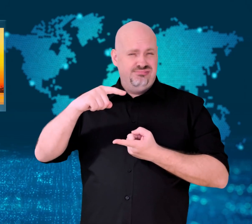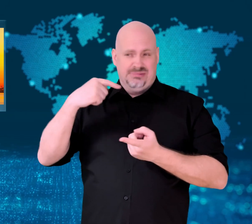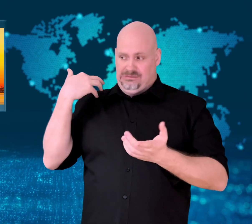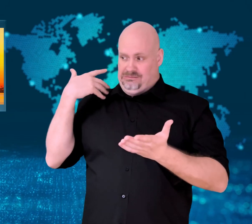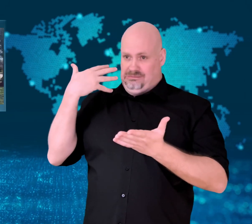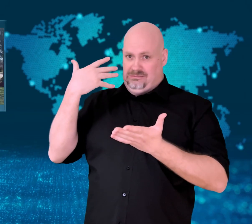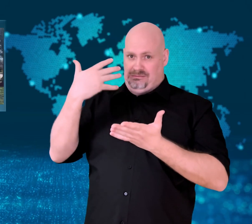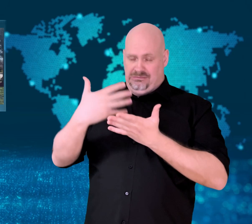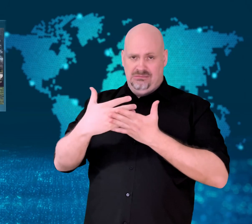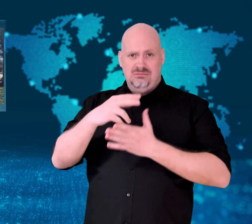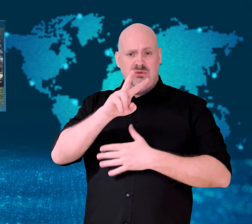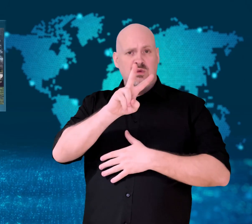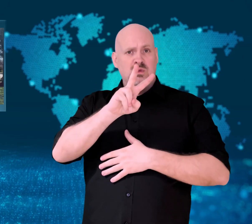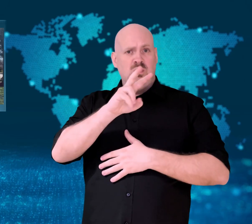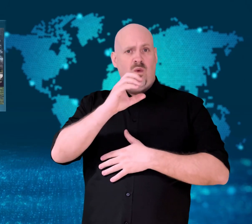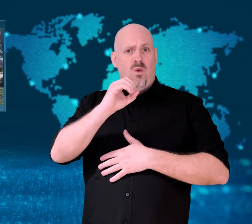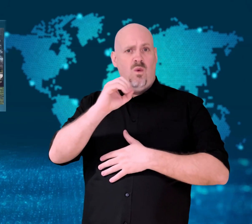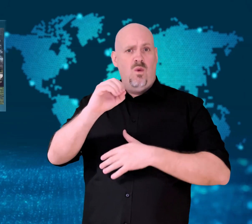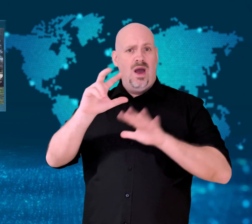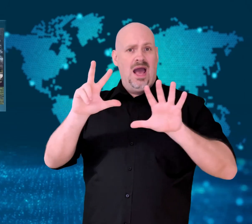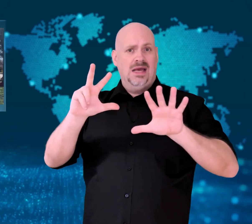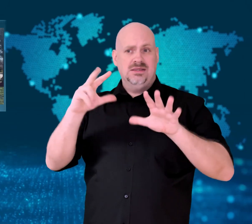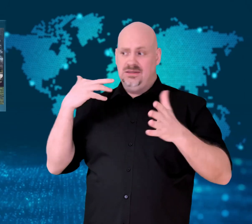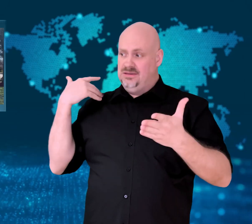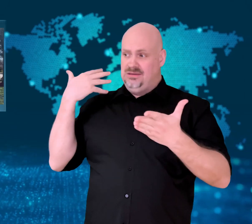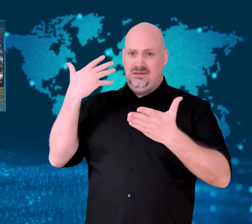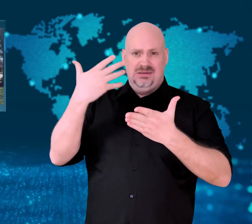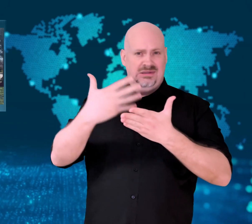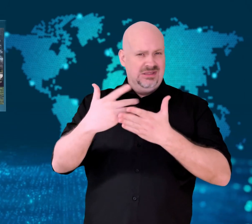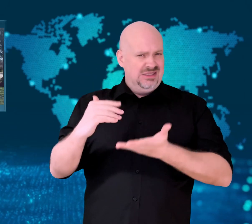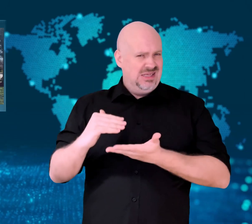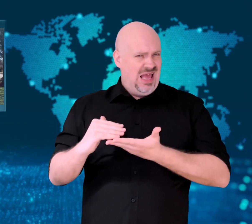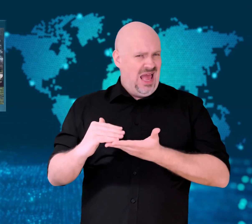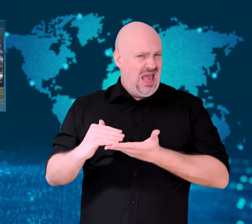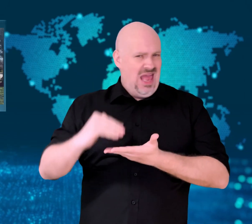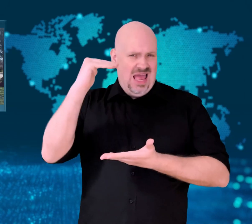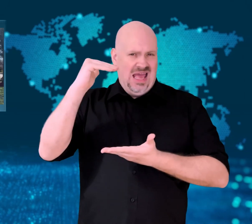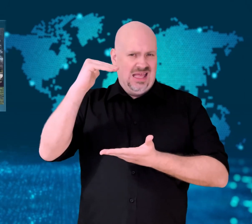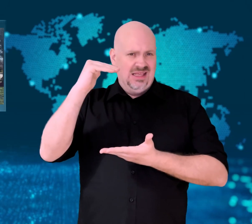Prior to Russia’s war against Ukraine,